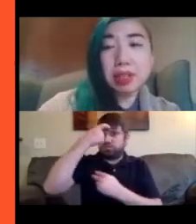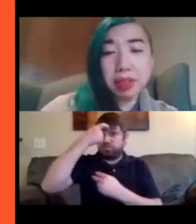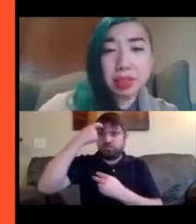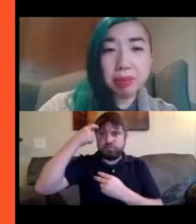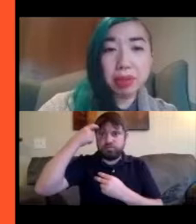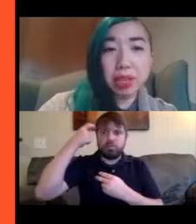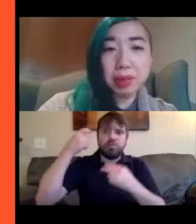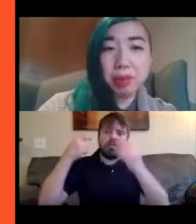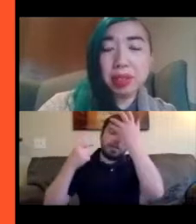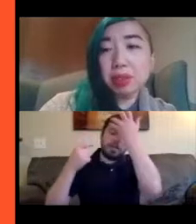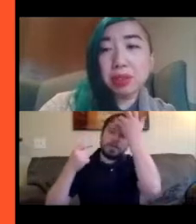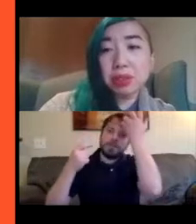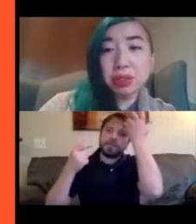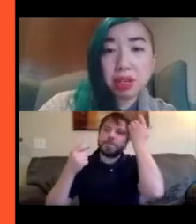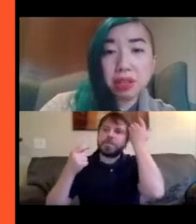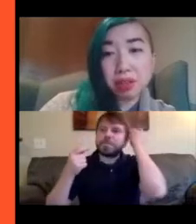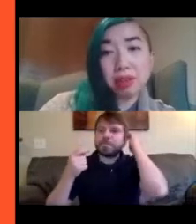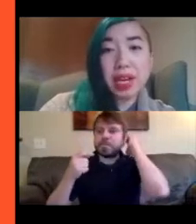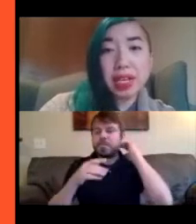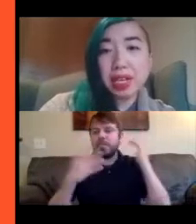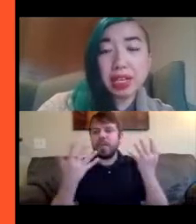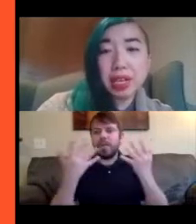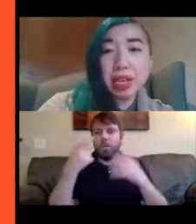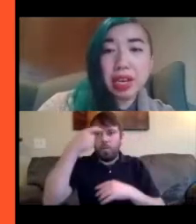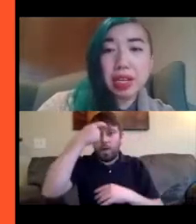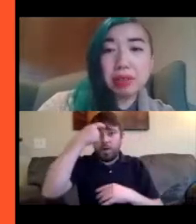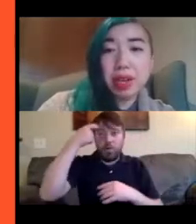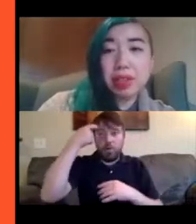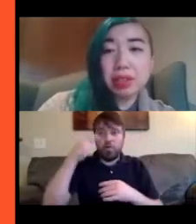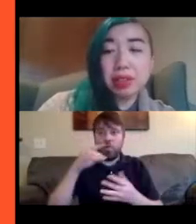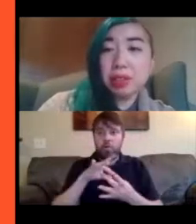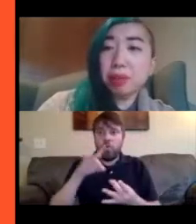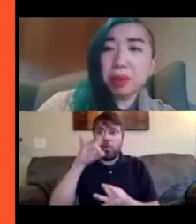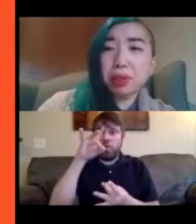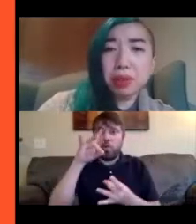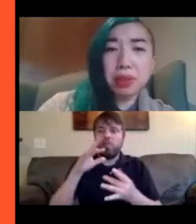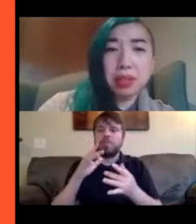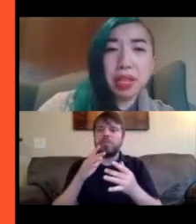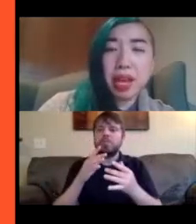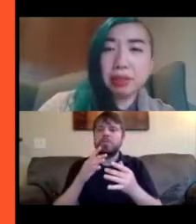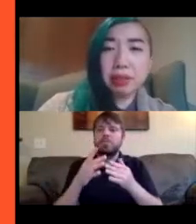for this workshop is what ghosts stalk your writing? And as writers, we're told that